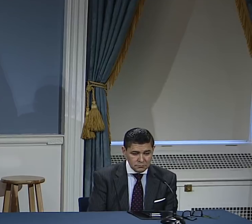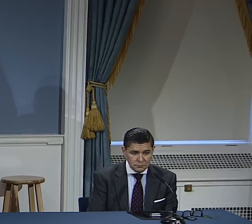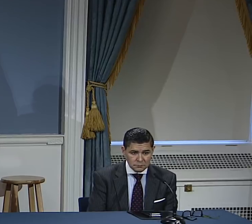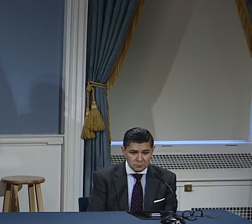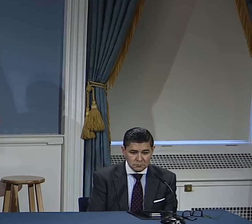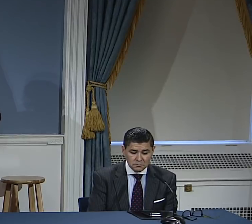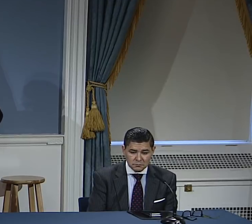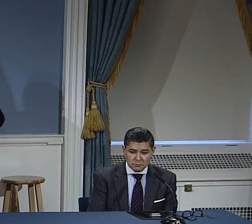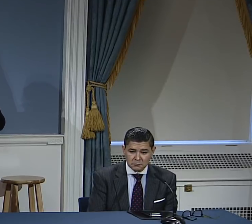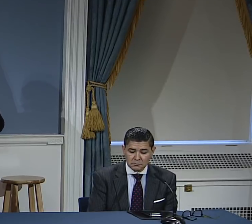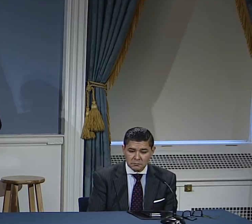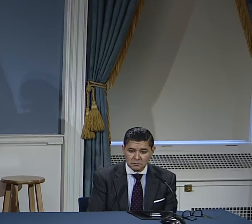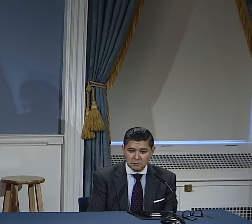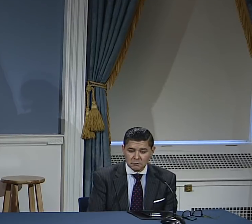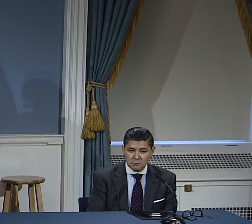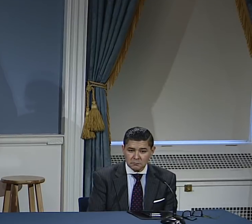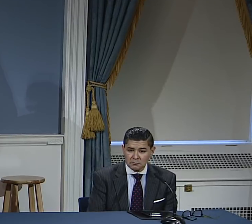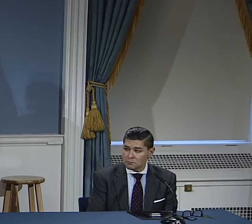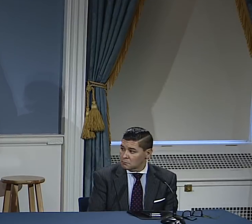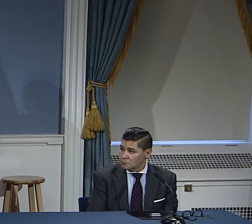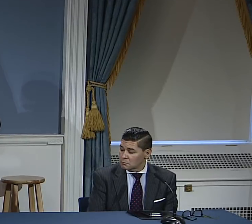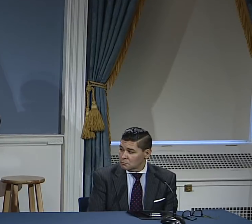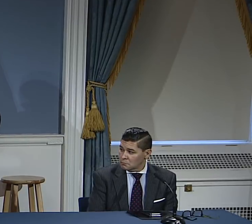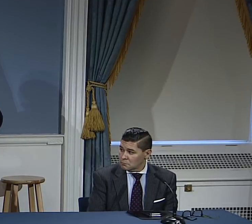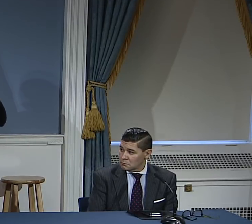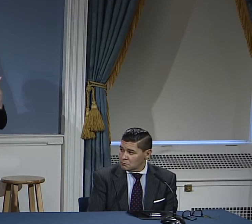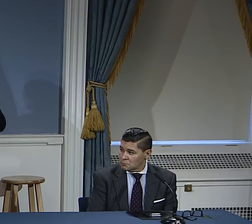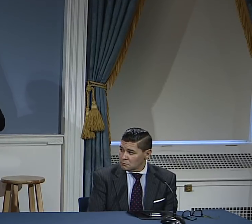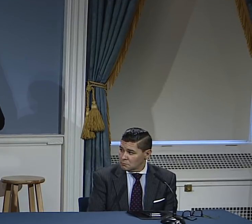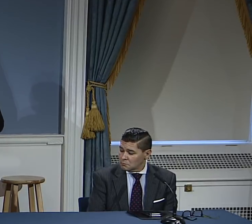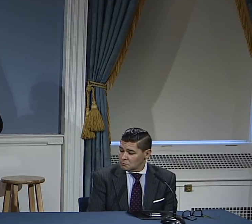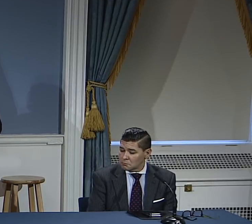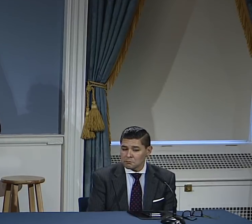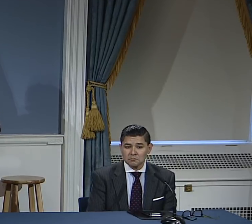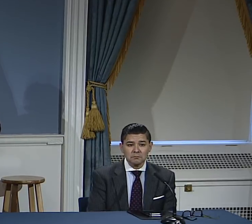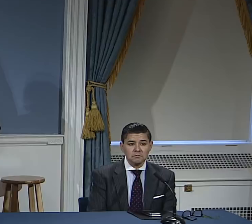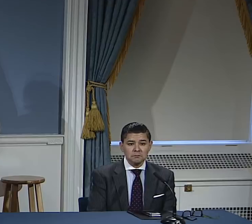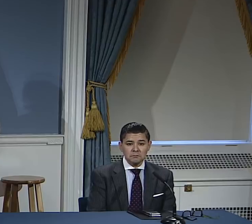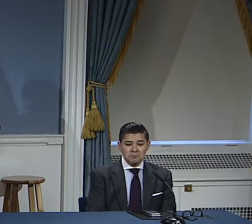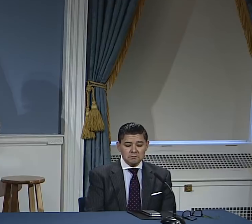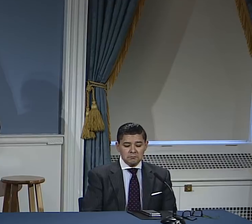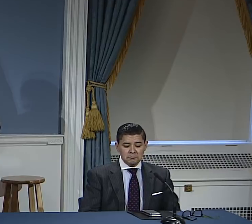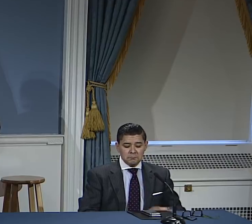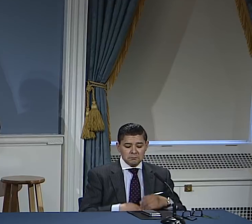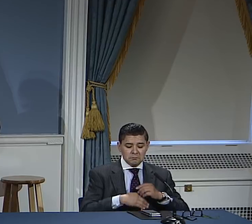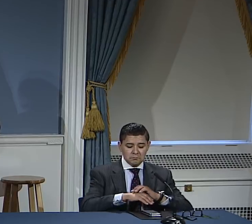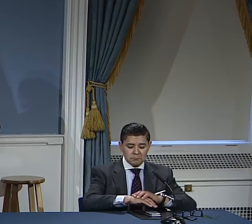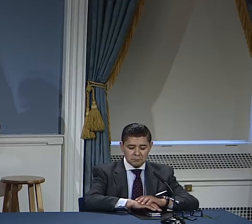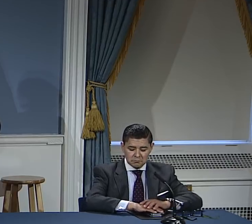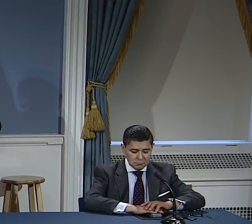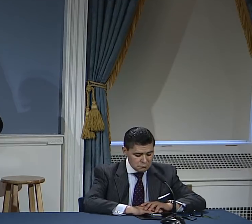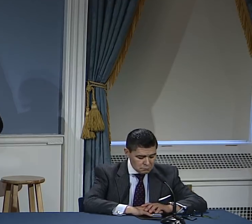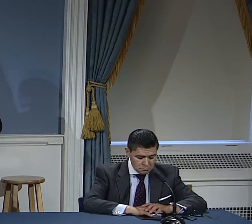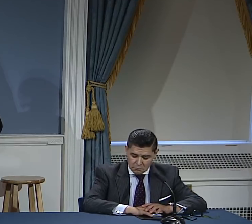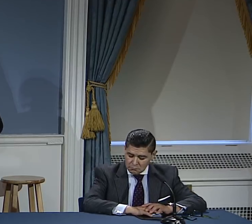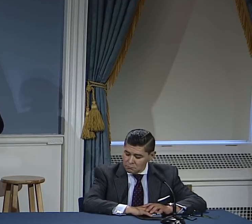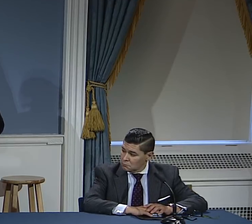WE ARE WORINKGON WHAT THAT LOOKS LIKE. THERE WILL BE A SMALL NUMBER OF SPECIFIC ALERNGNI